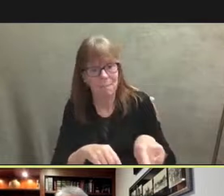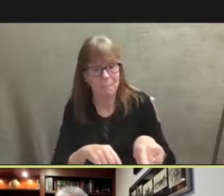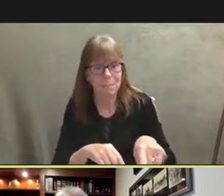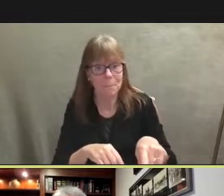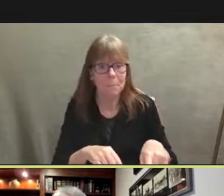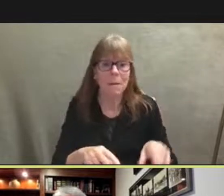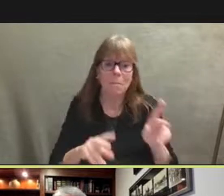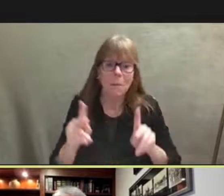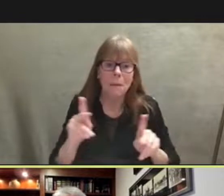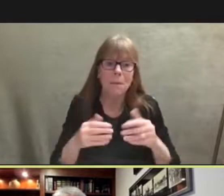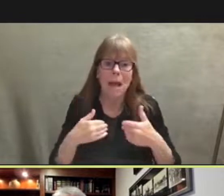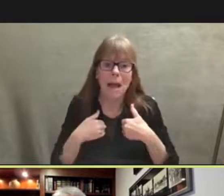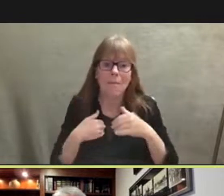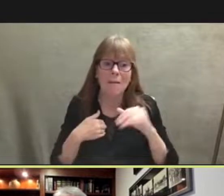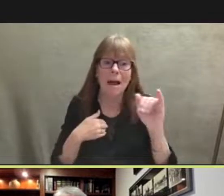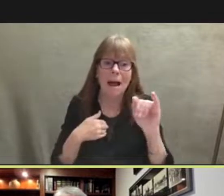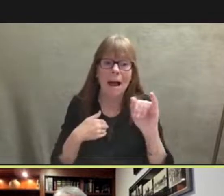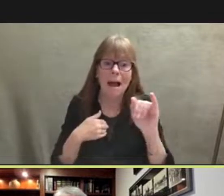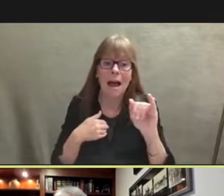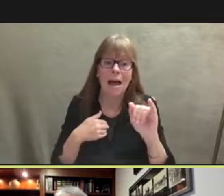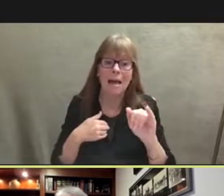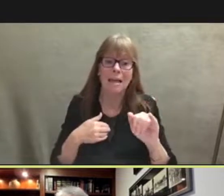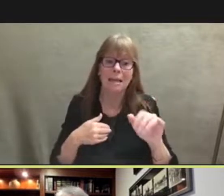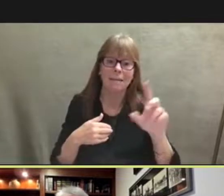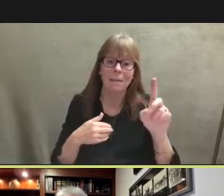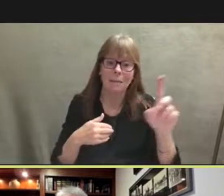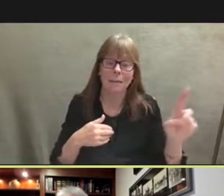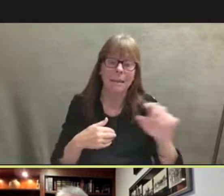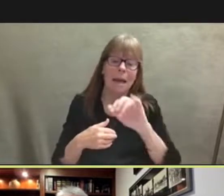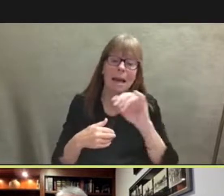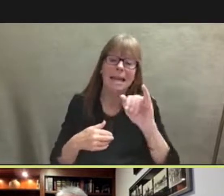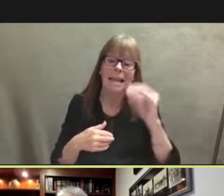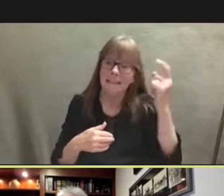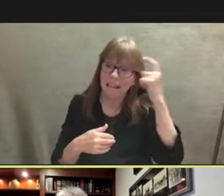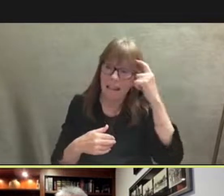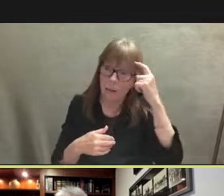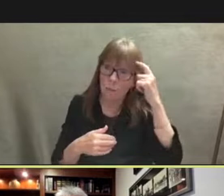intellectual and developmental disabilities. As well as those with underlying health conditions,